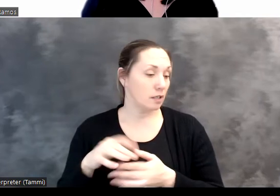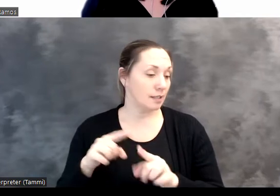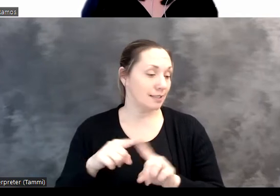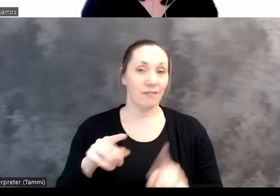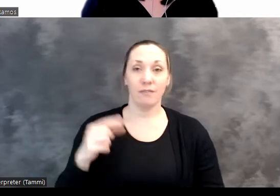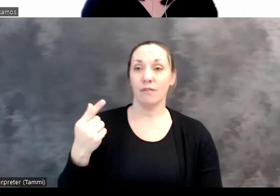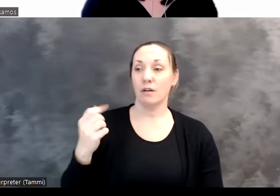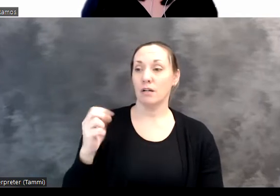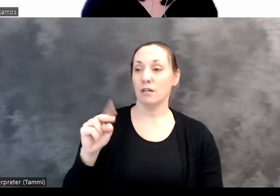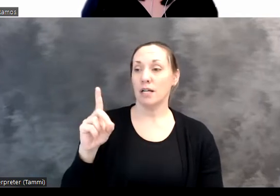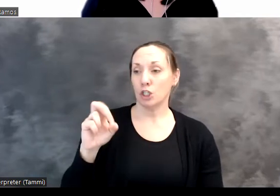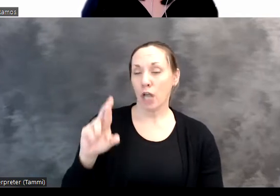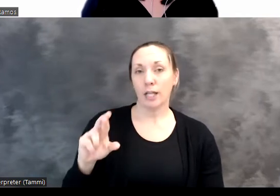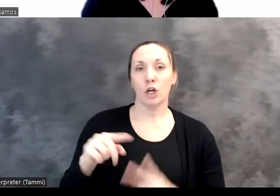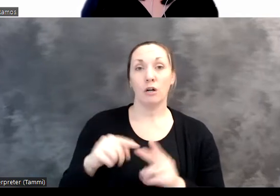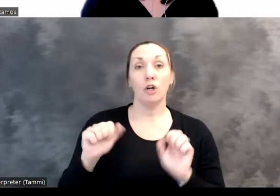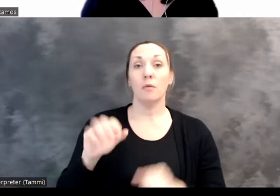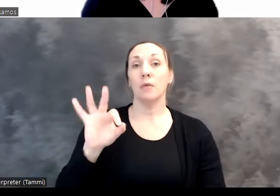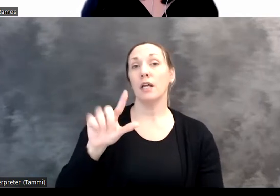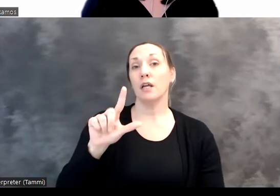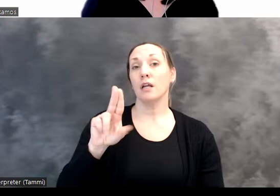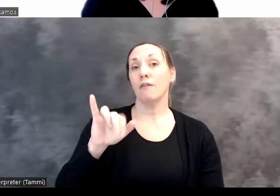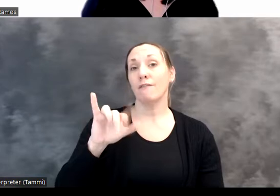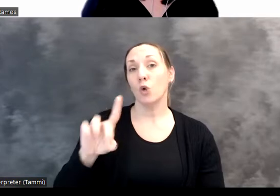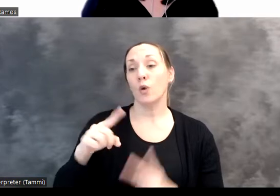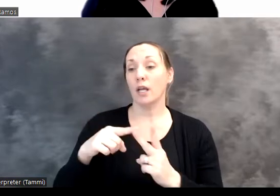white person with disability, what it is like to have -- to be part of a